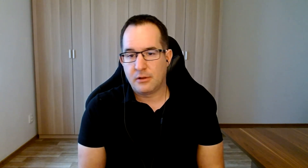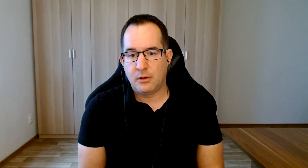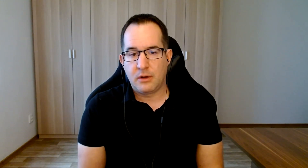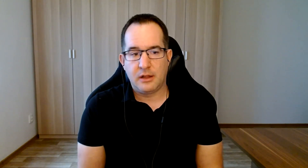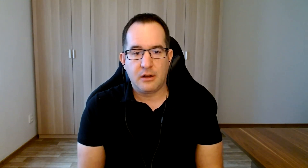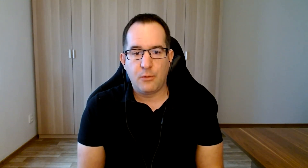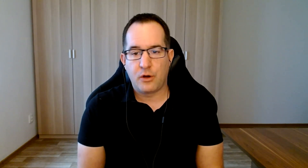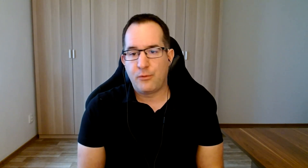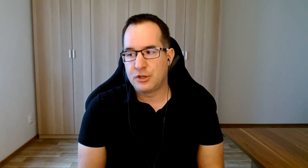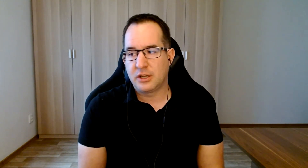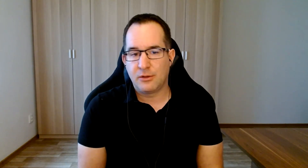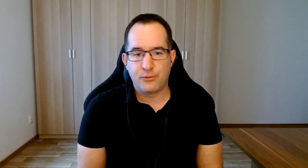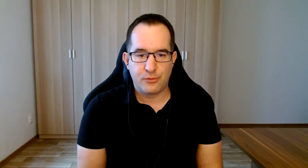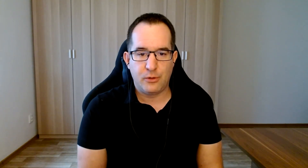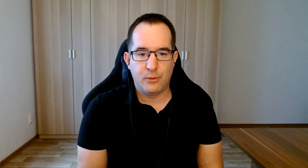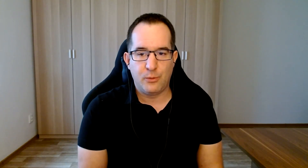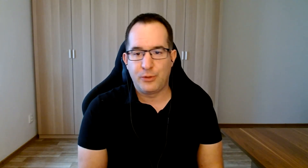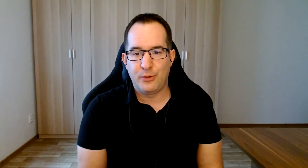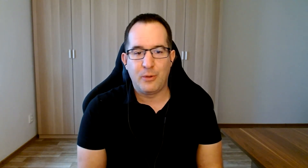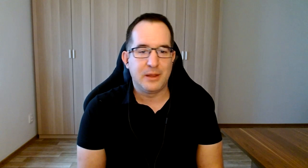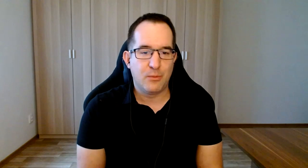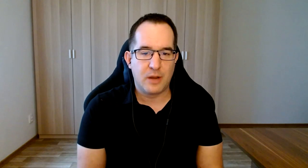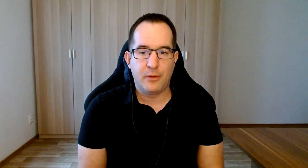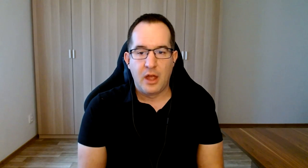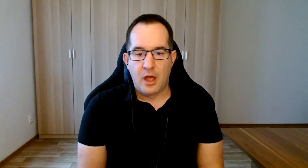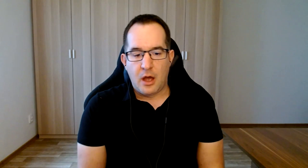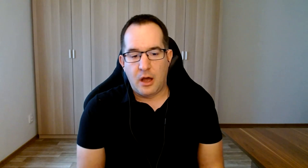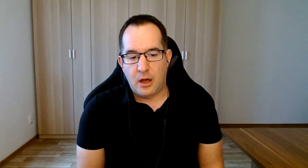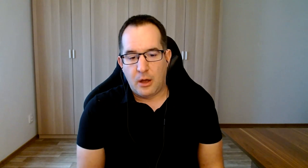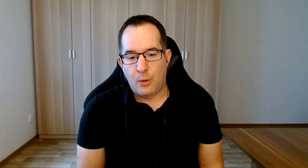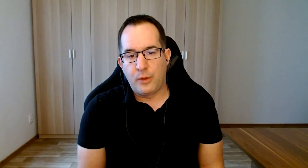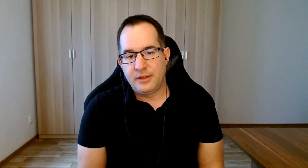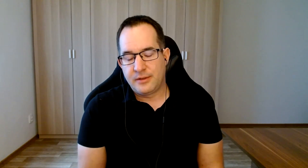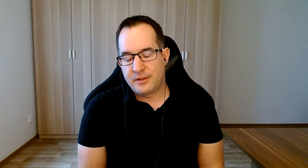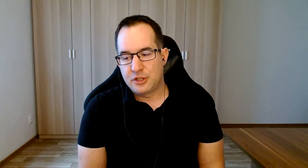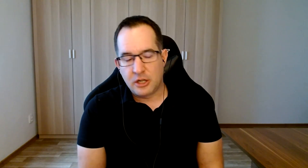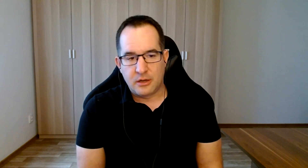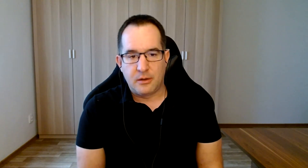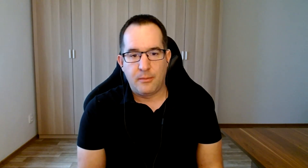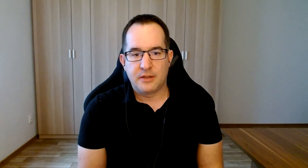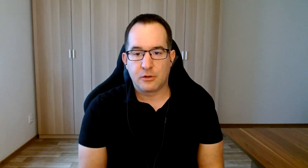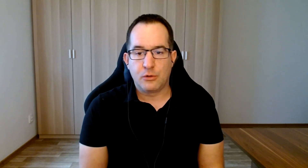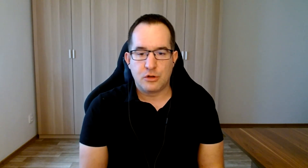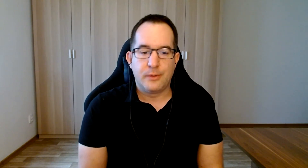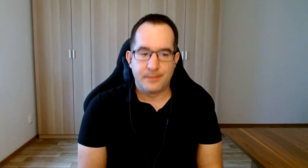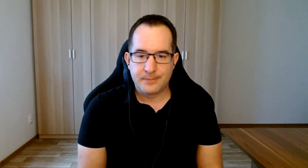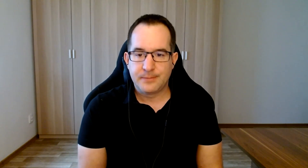So, really worth watching if you want to know a bit more about what these children must go through.